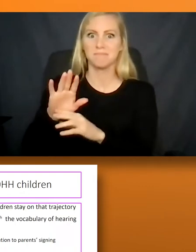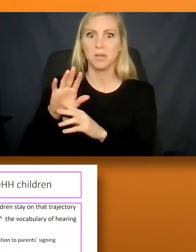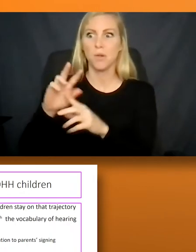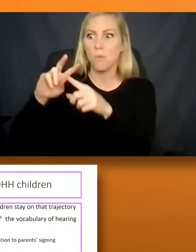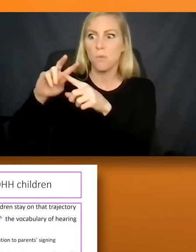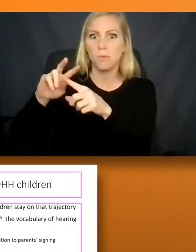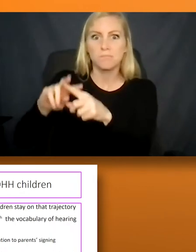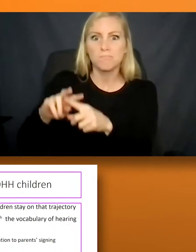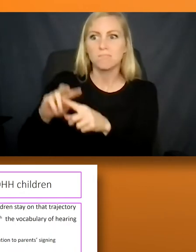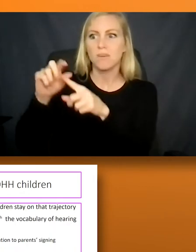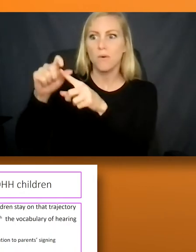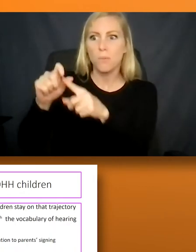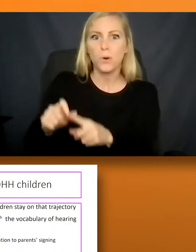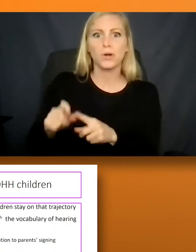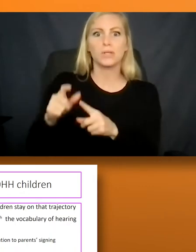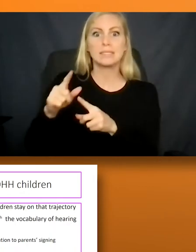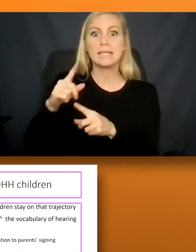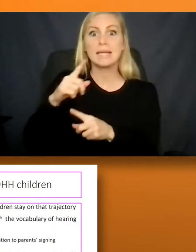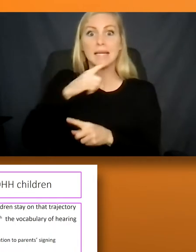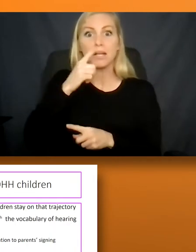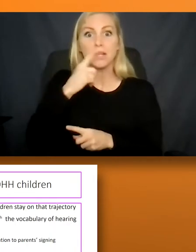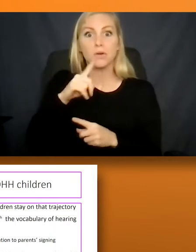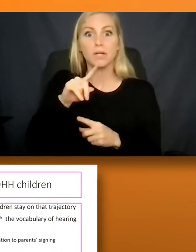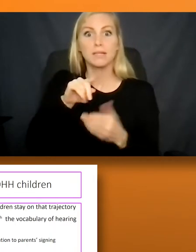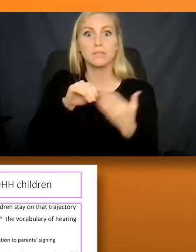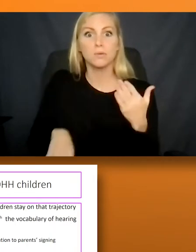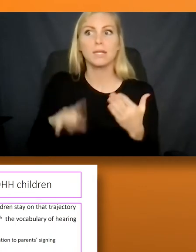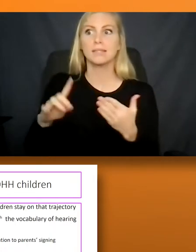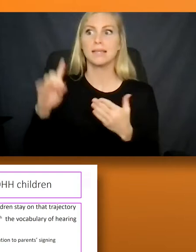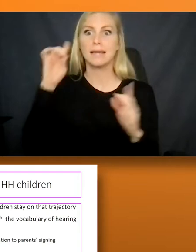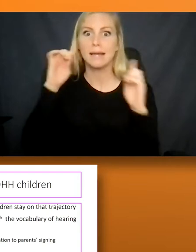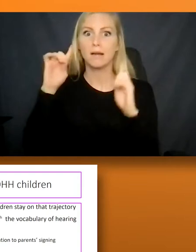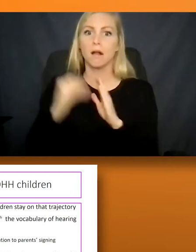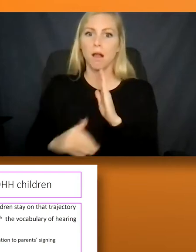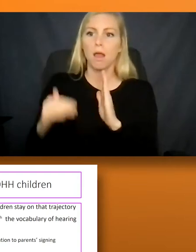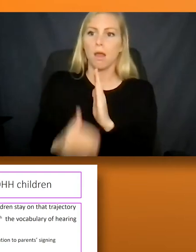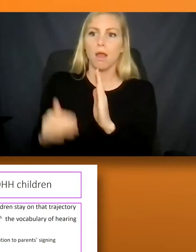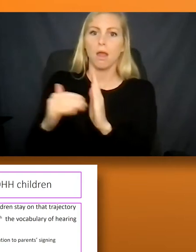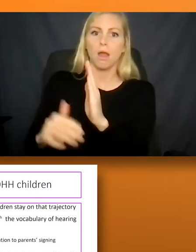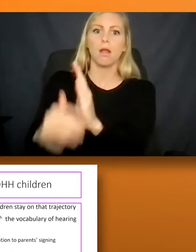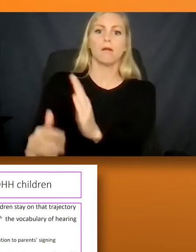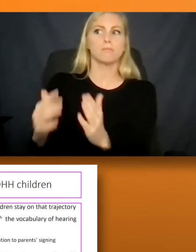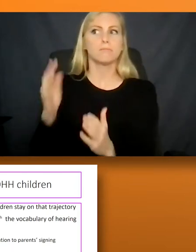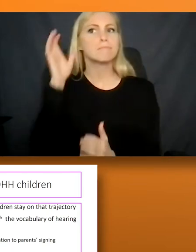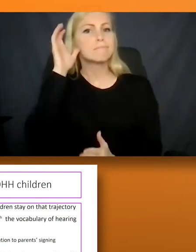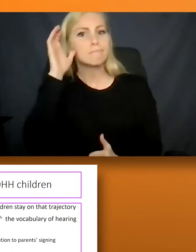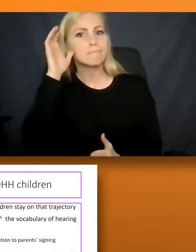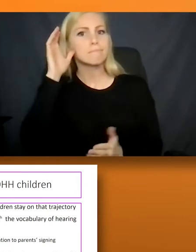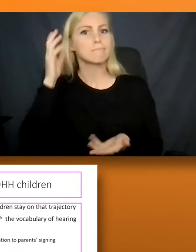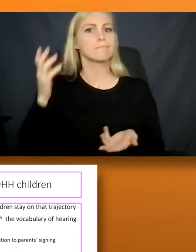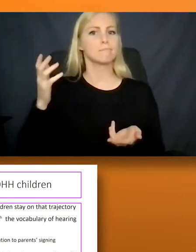All those words that our kids are just hearing-- our hearing kids are hearing over and over and over again, and eventually, just from hearing them